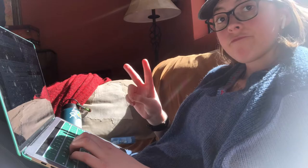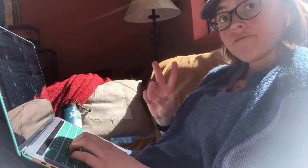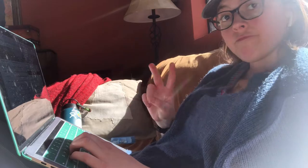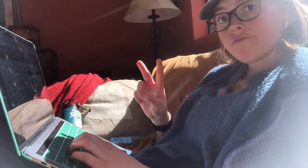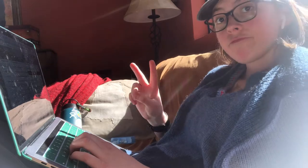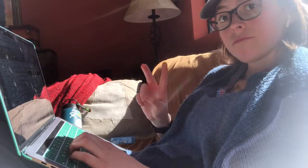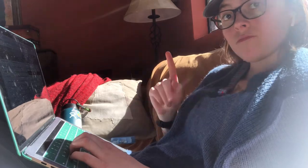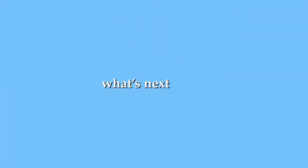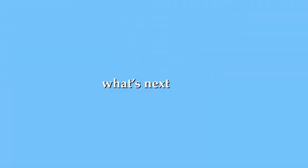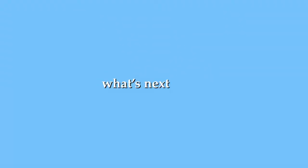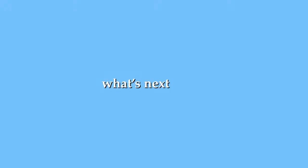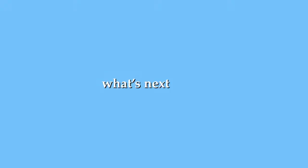actually transferred